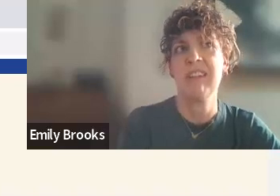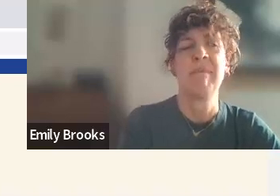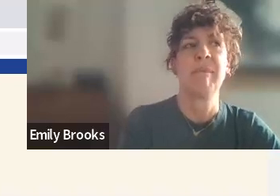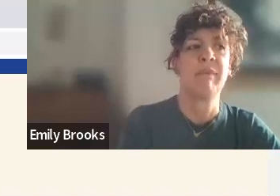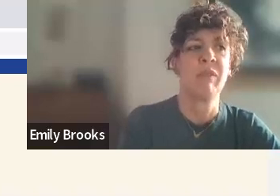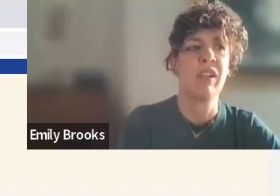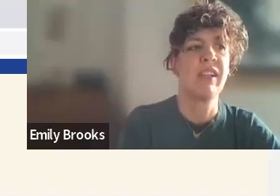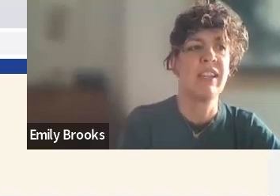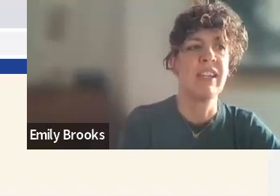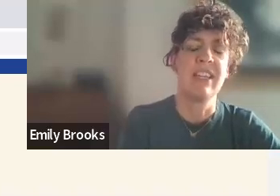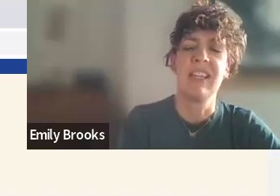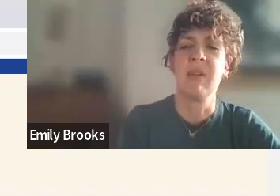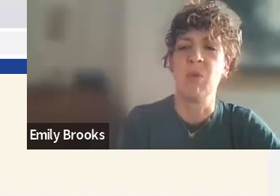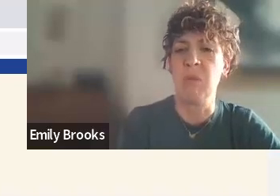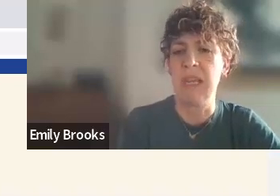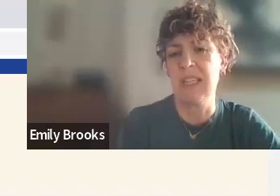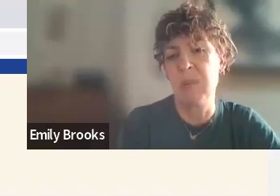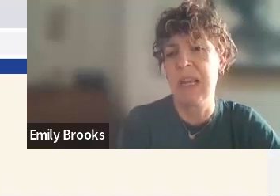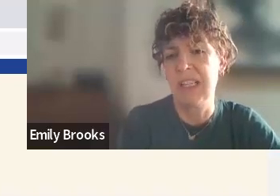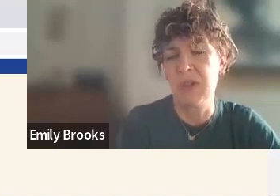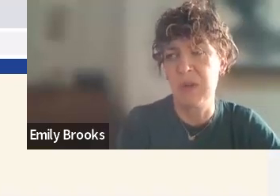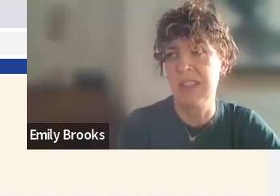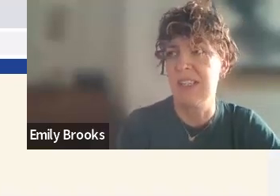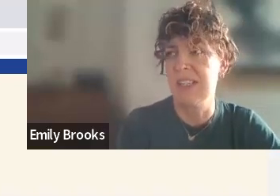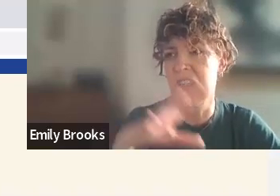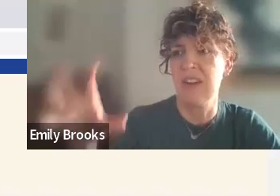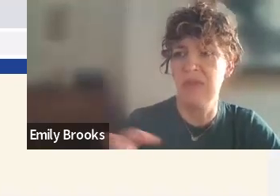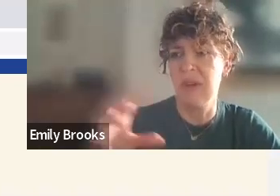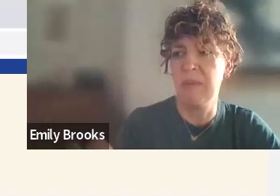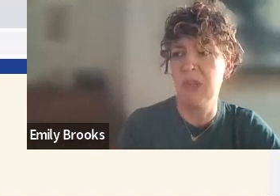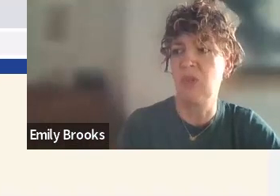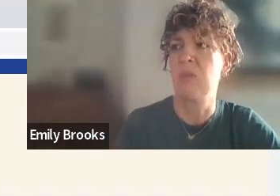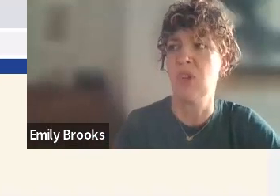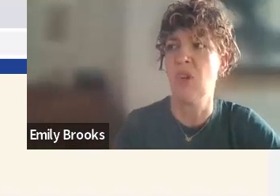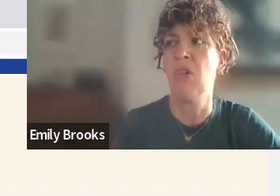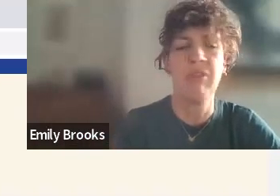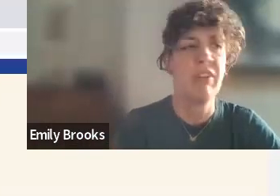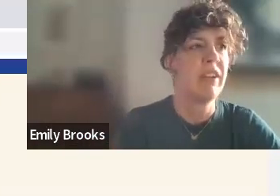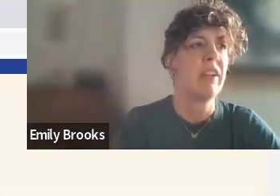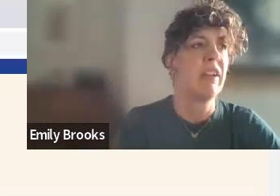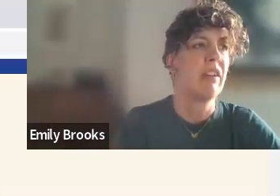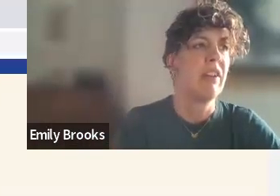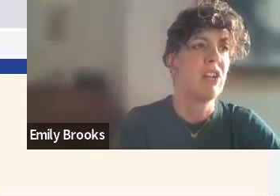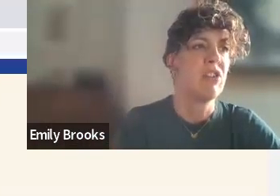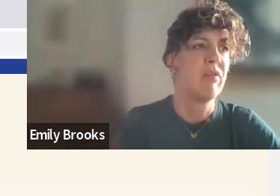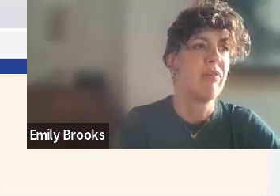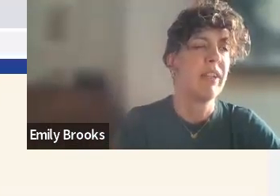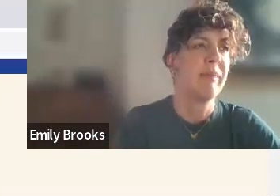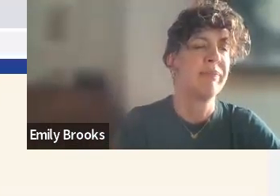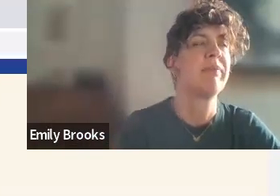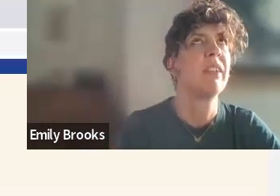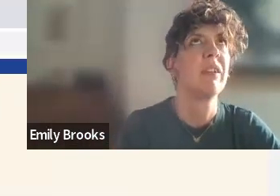it explains a lot to us and it's a description of a range of...